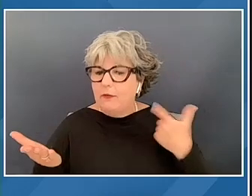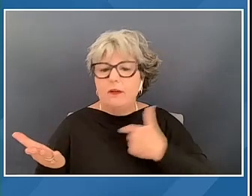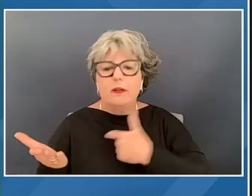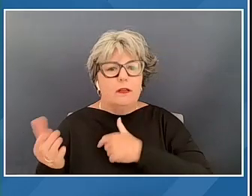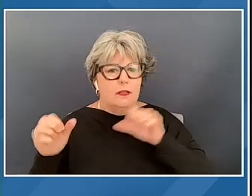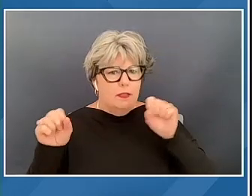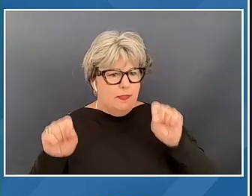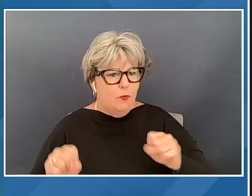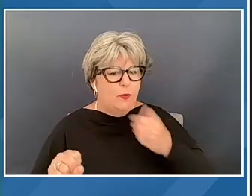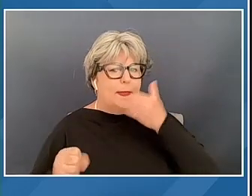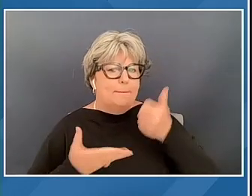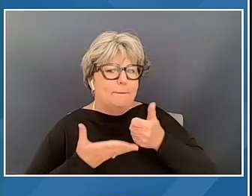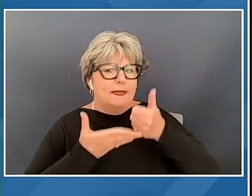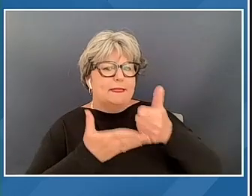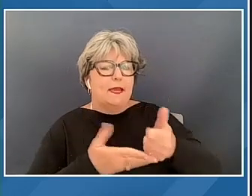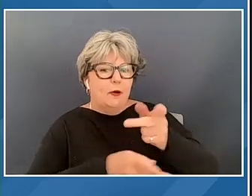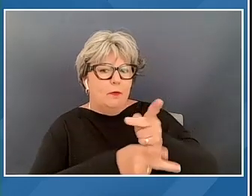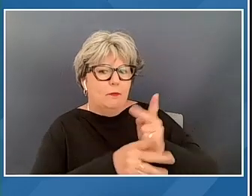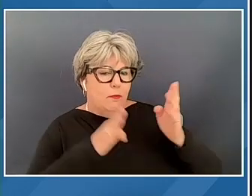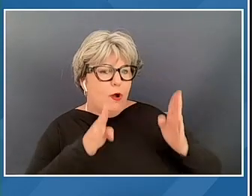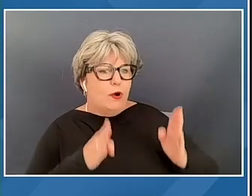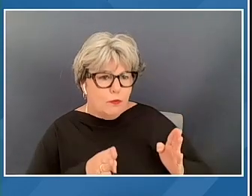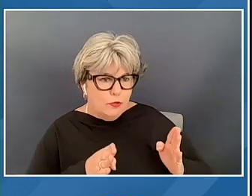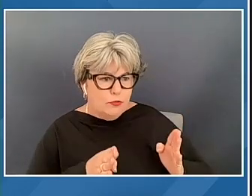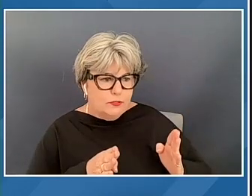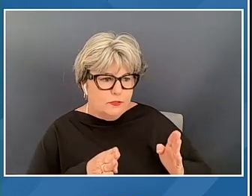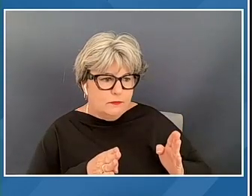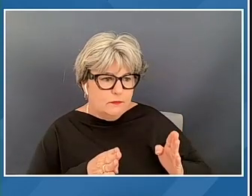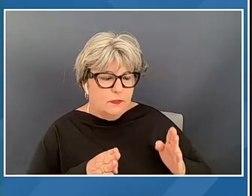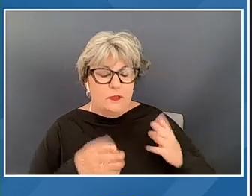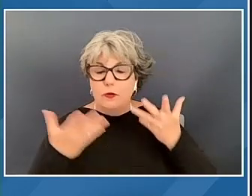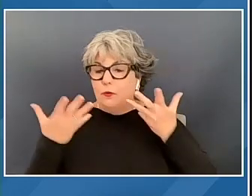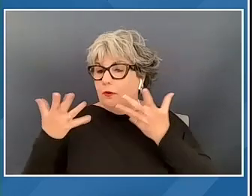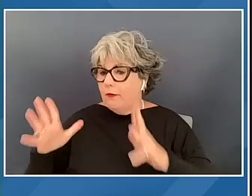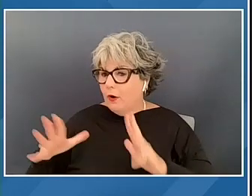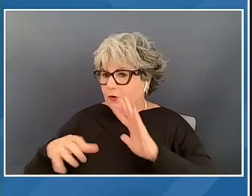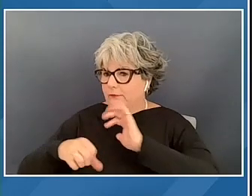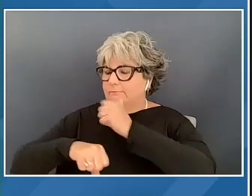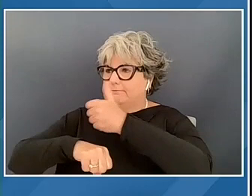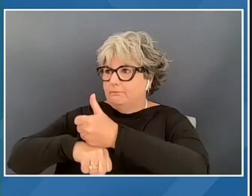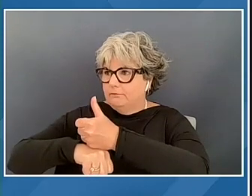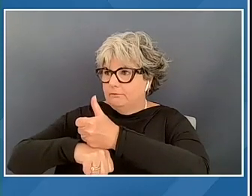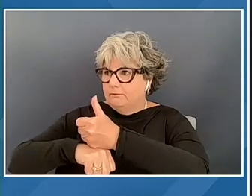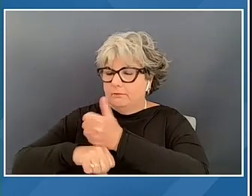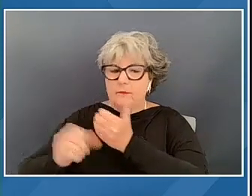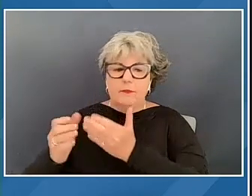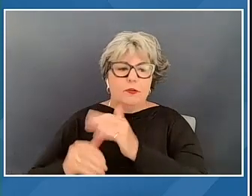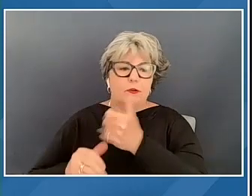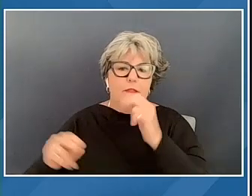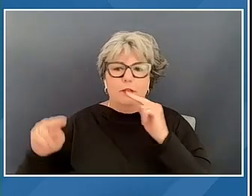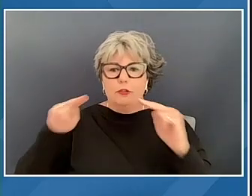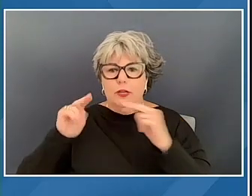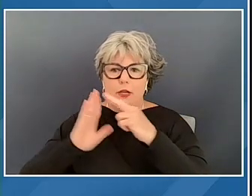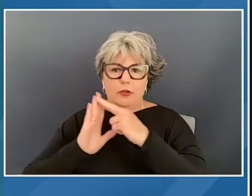help our borrowers. We have already instituted through other negotiated rulemaking that interest- you